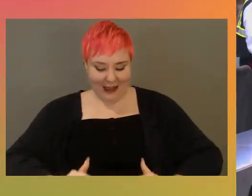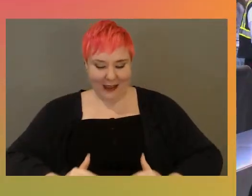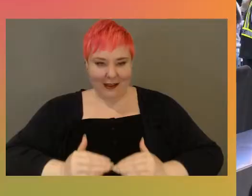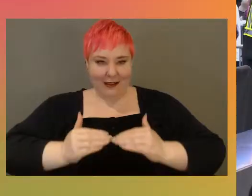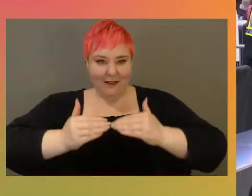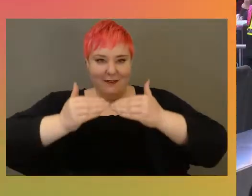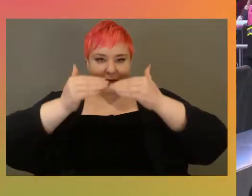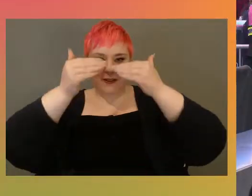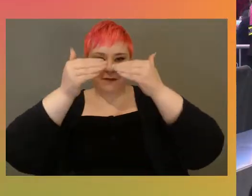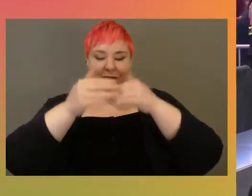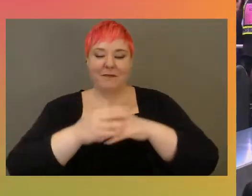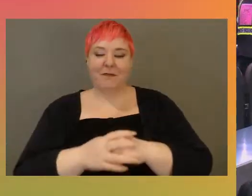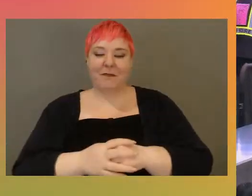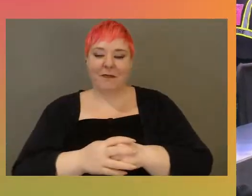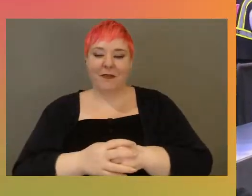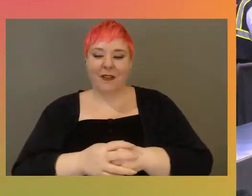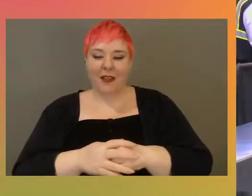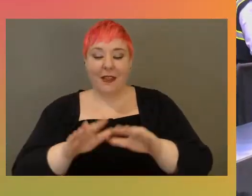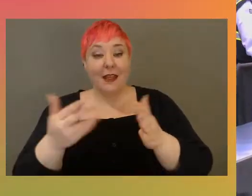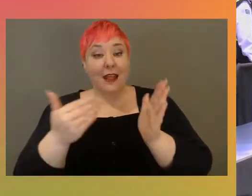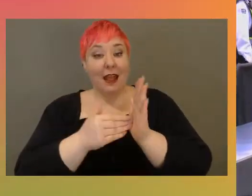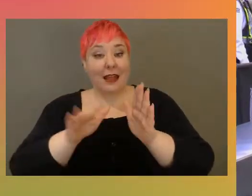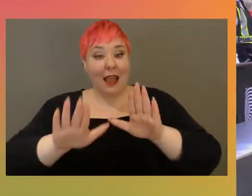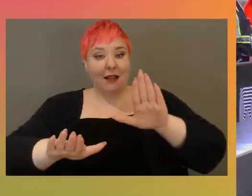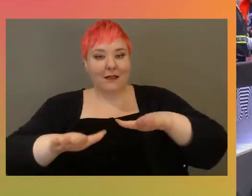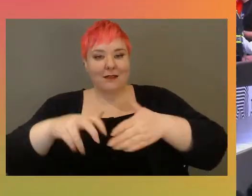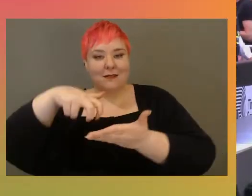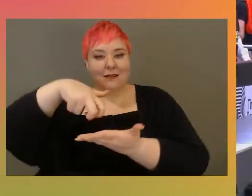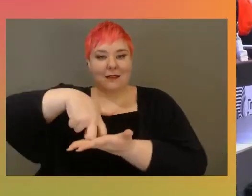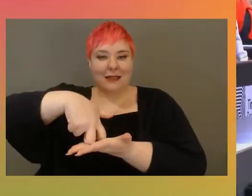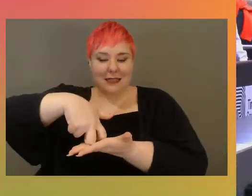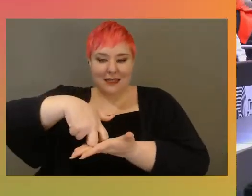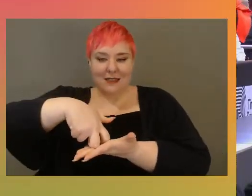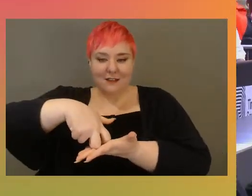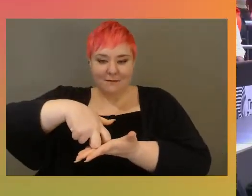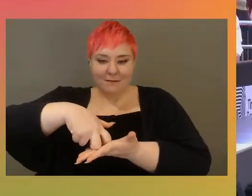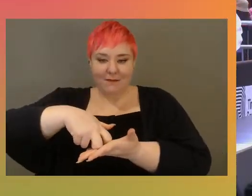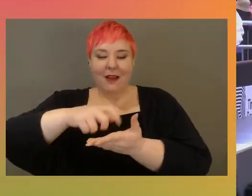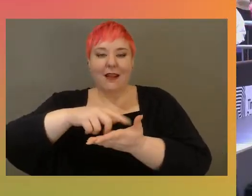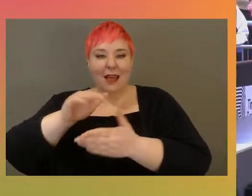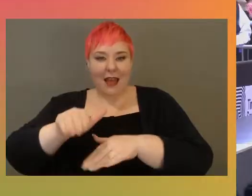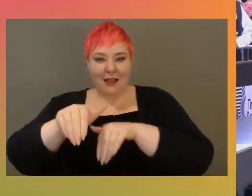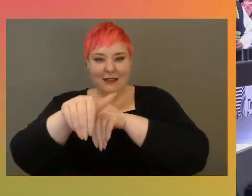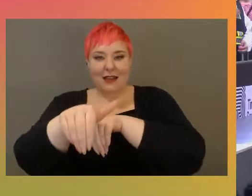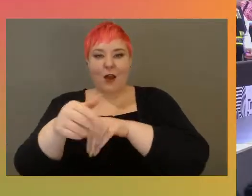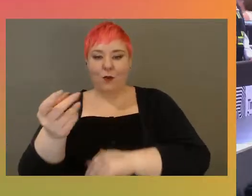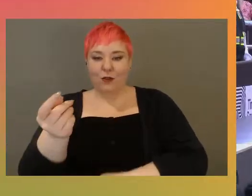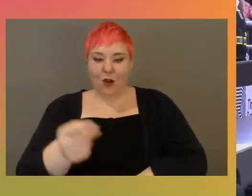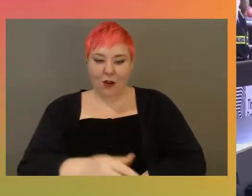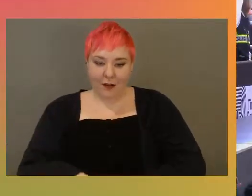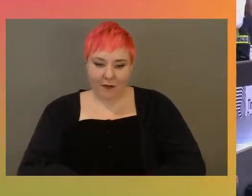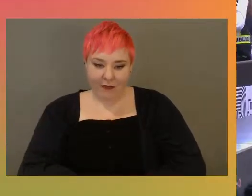NOT A STRUGGLE, NOT A GRIND.